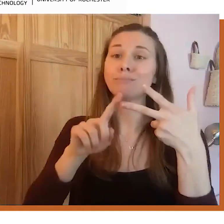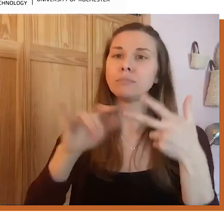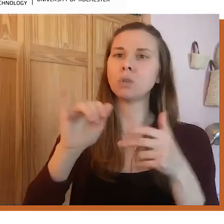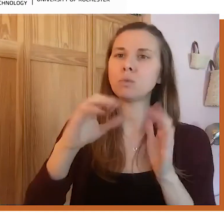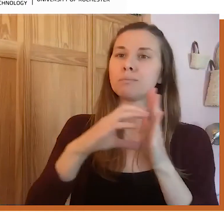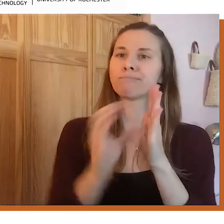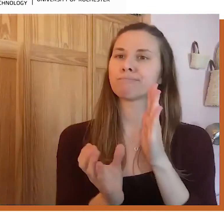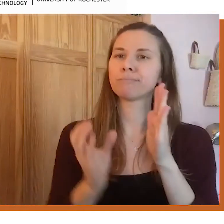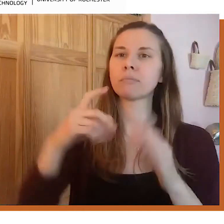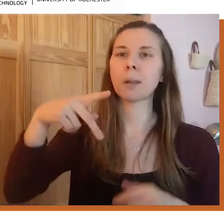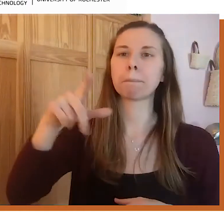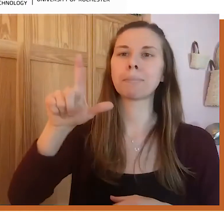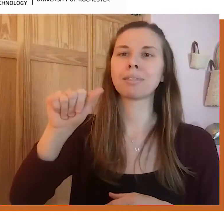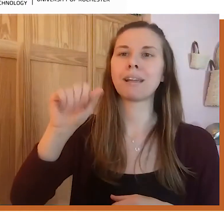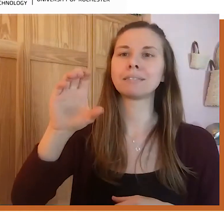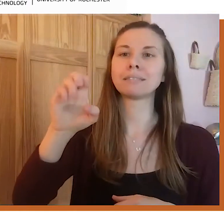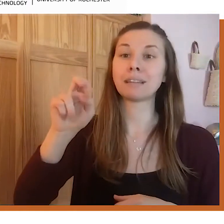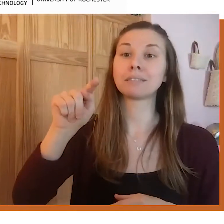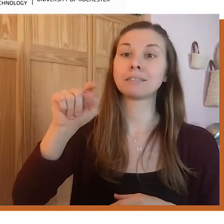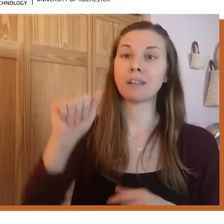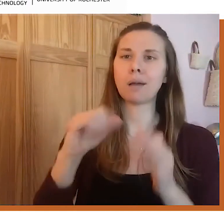and third is placenta abruption.